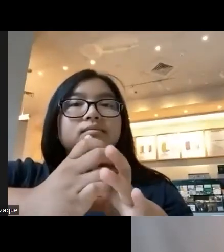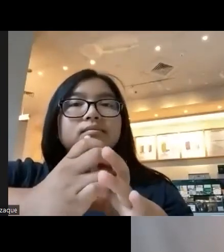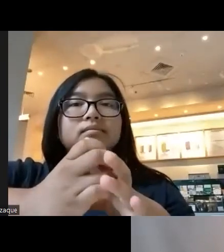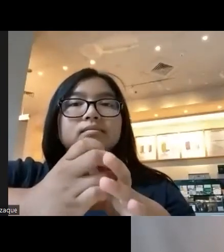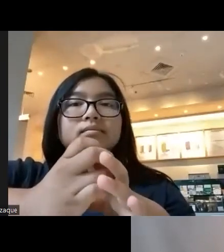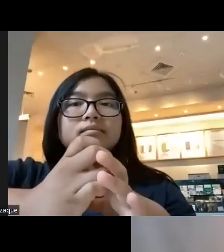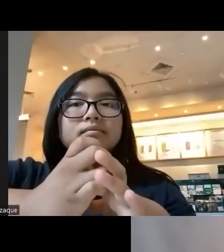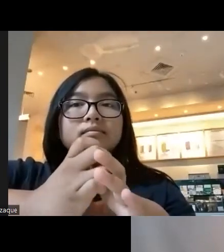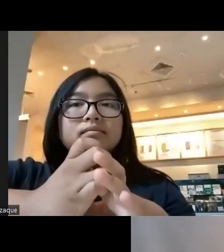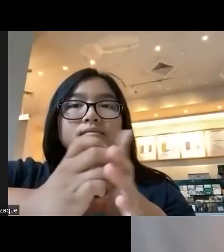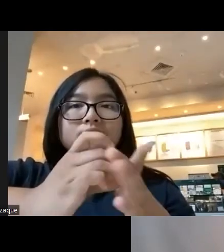go for it.